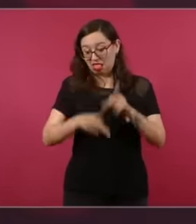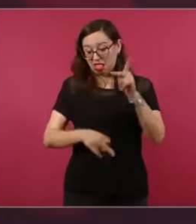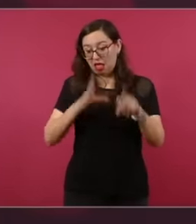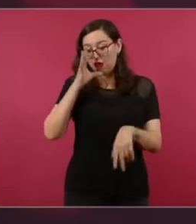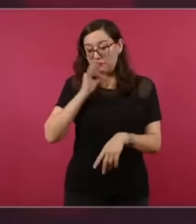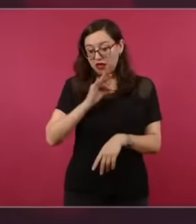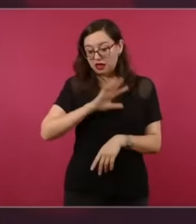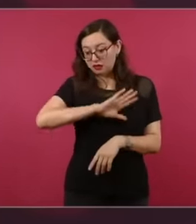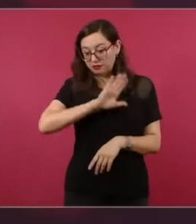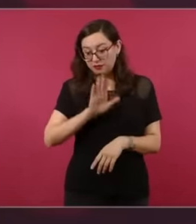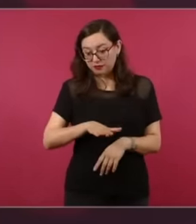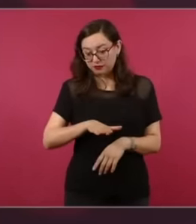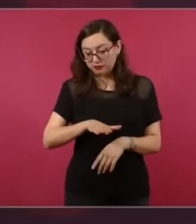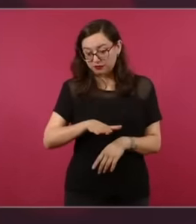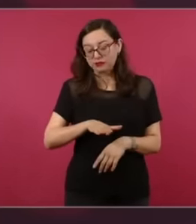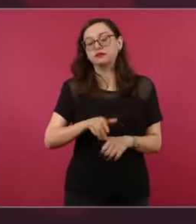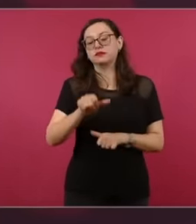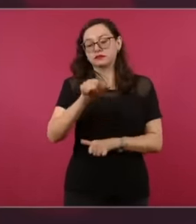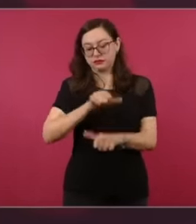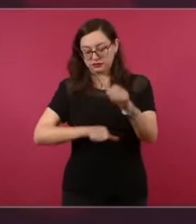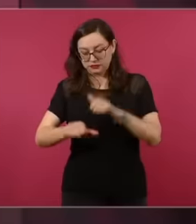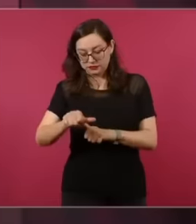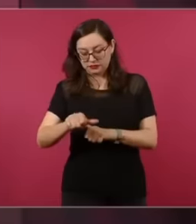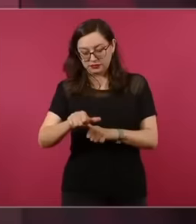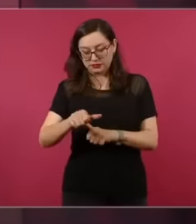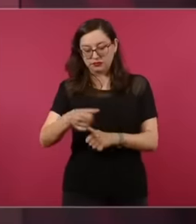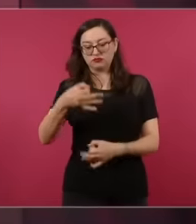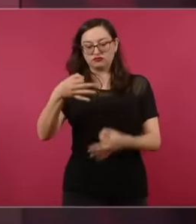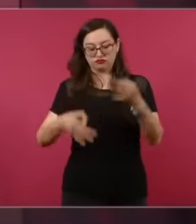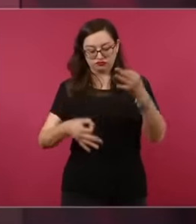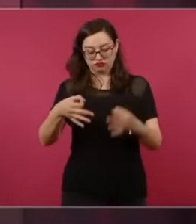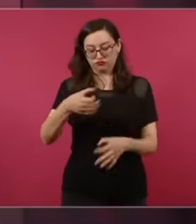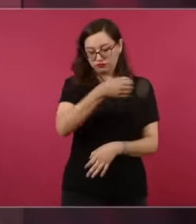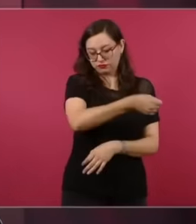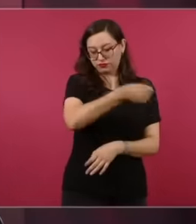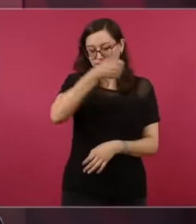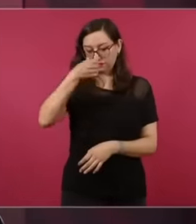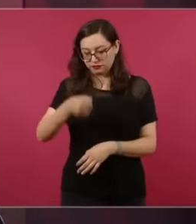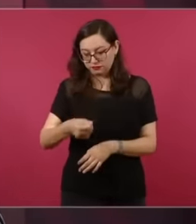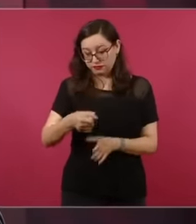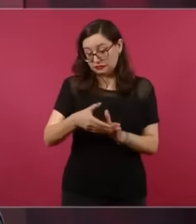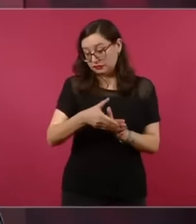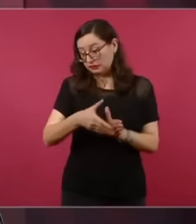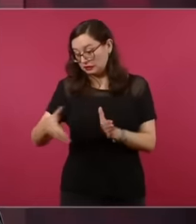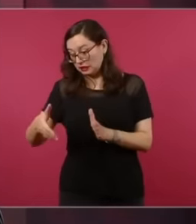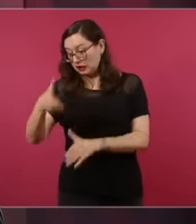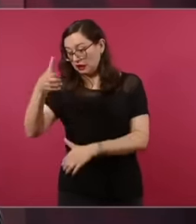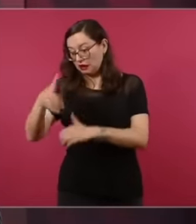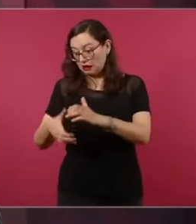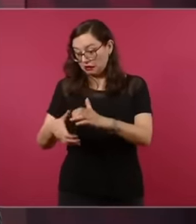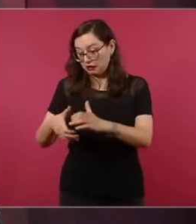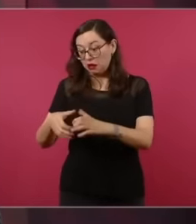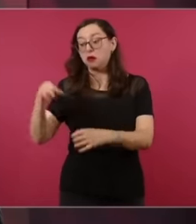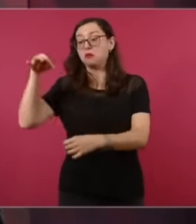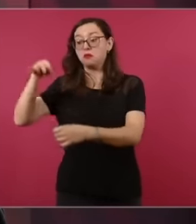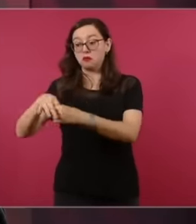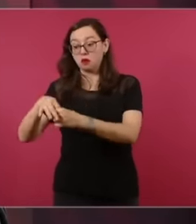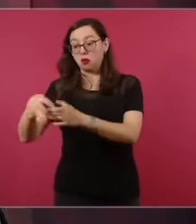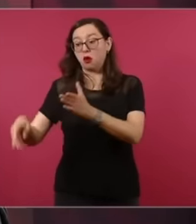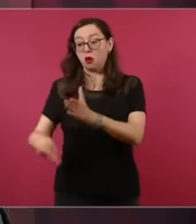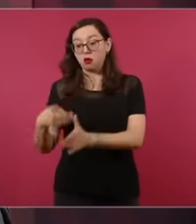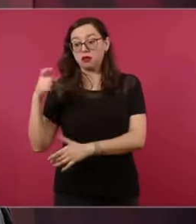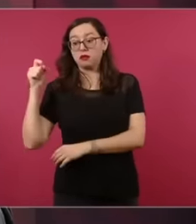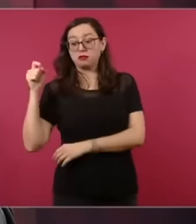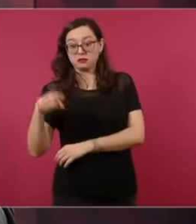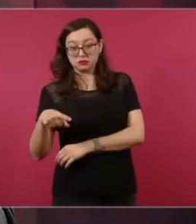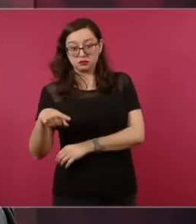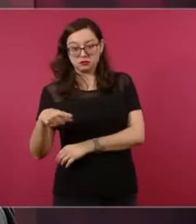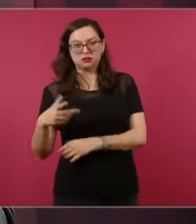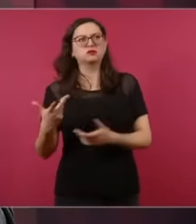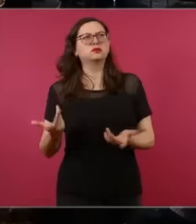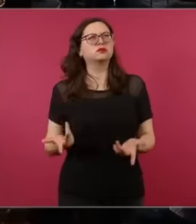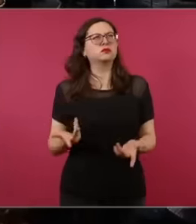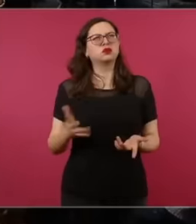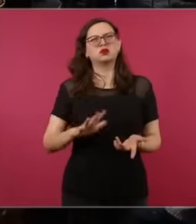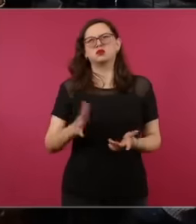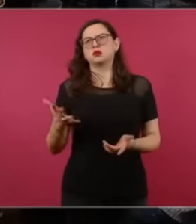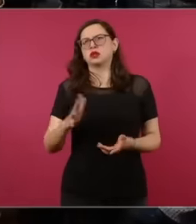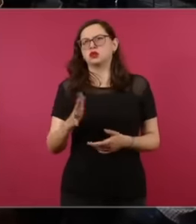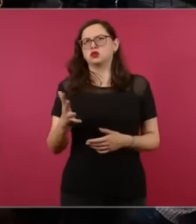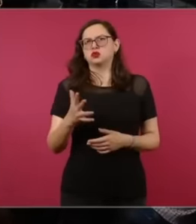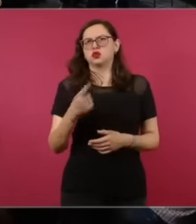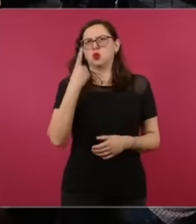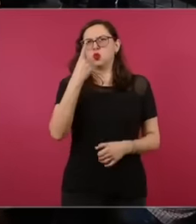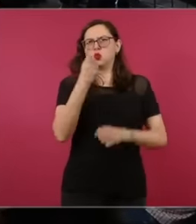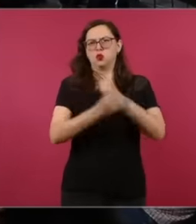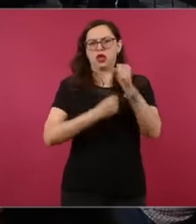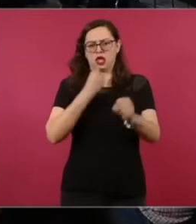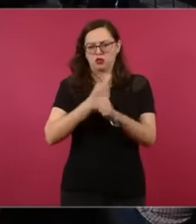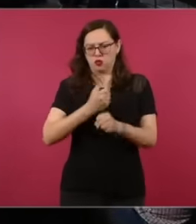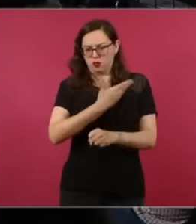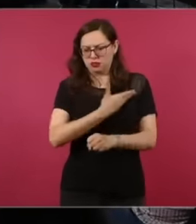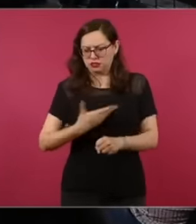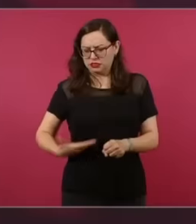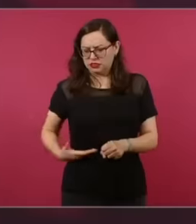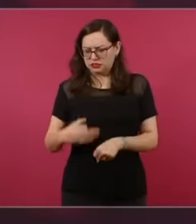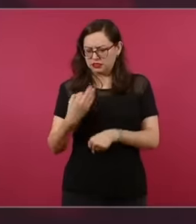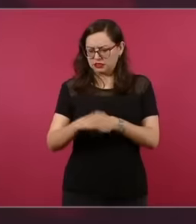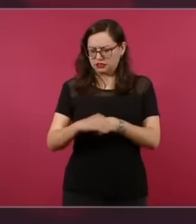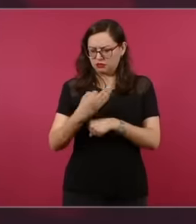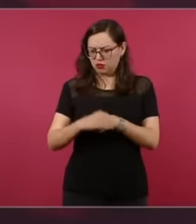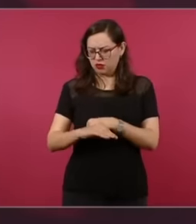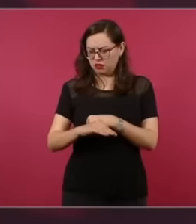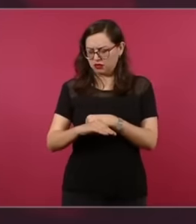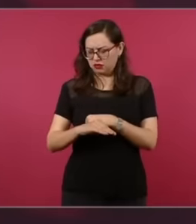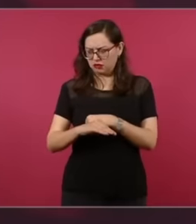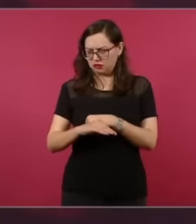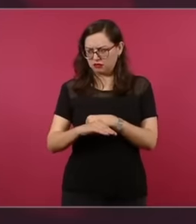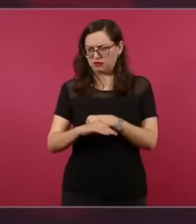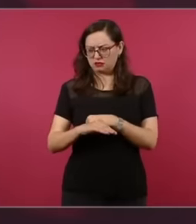elected. I think he was one year less as interim because President Juárez died